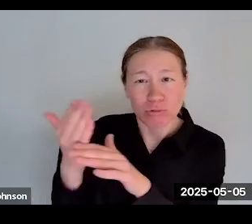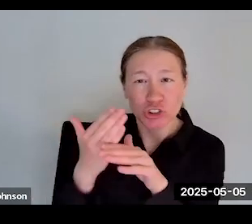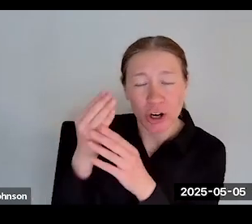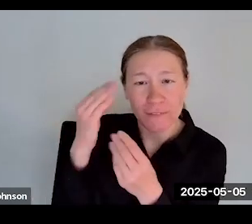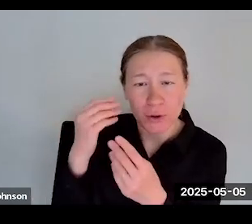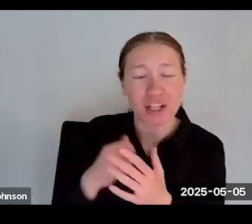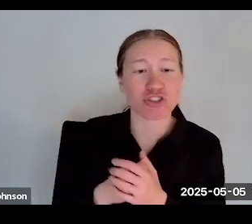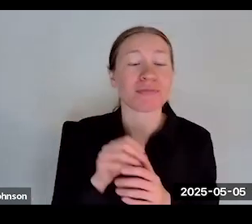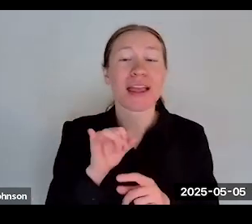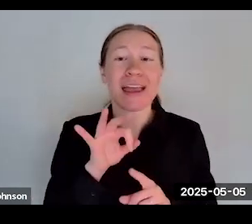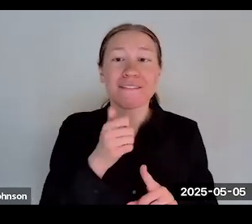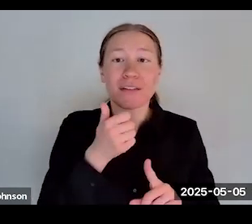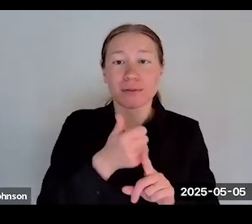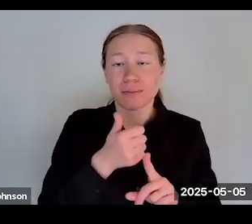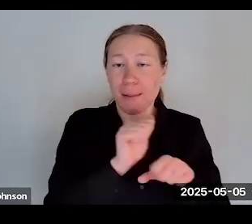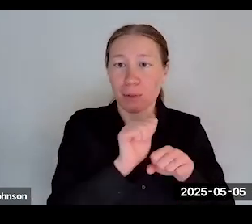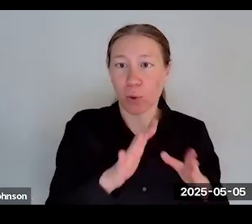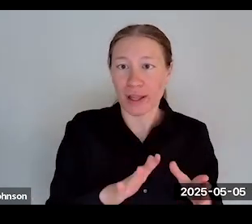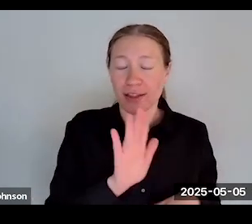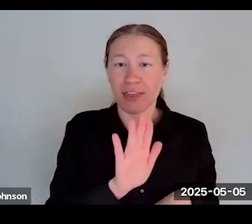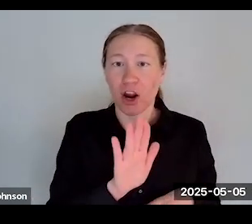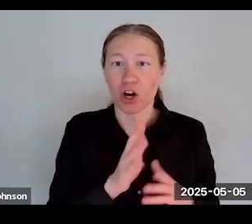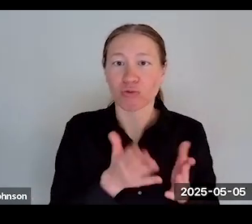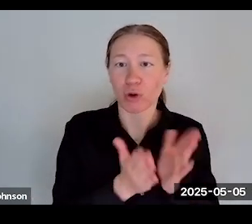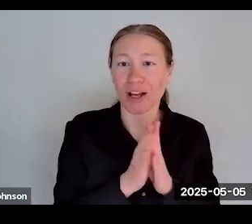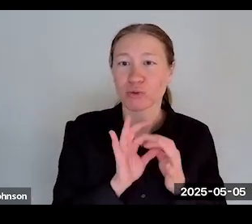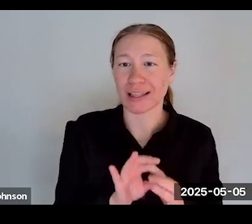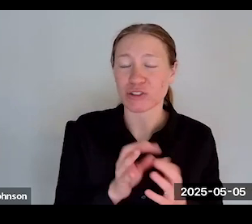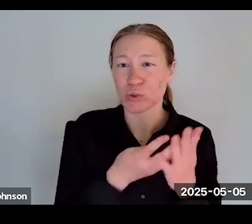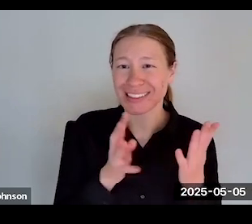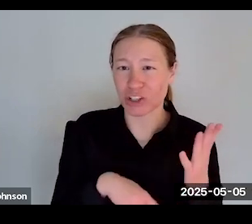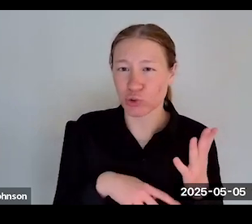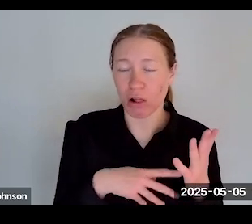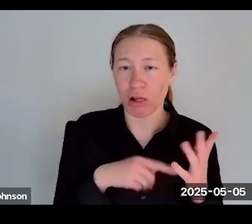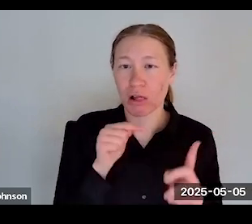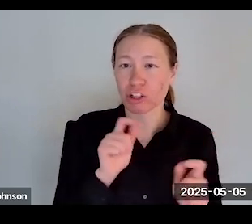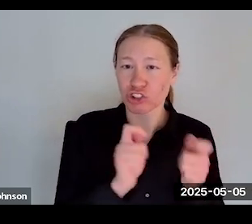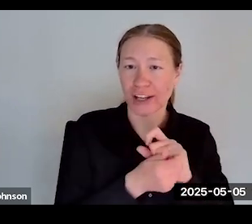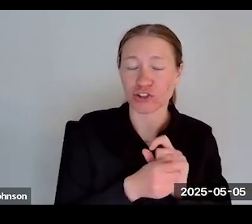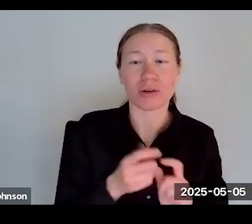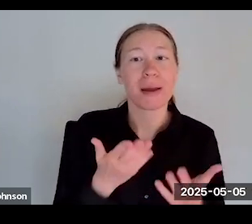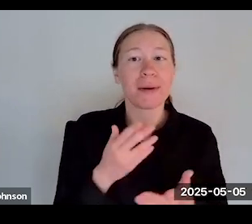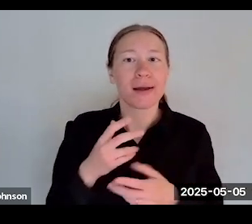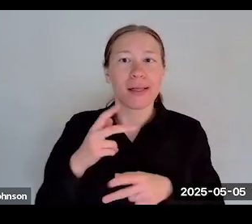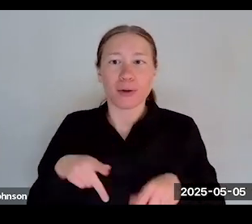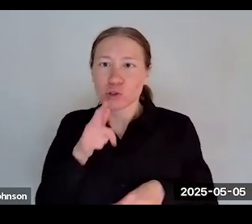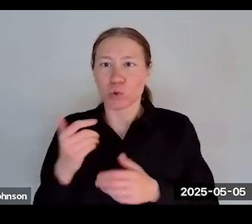or accommodation refers to a schedule adjustment, the person who creates a schedule may need to know about the accommodation,